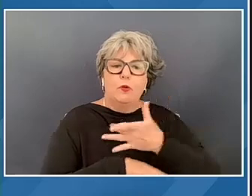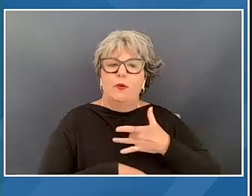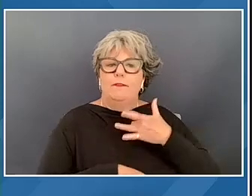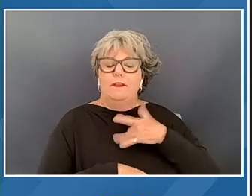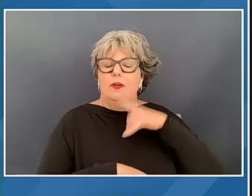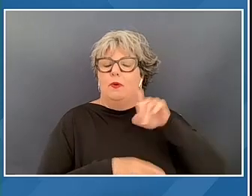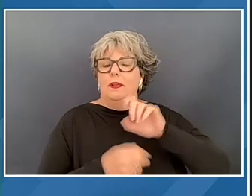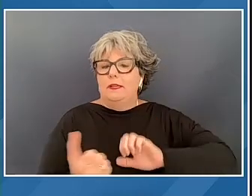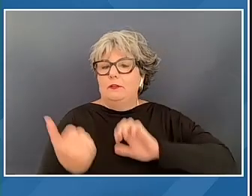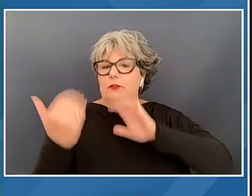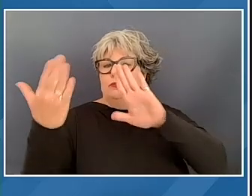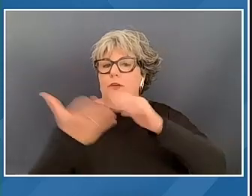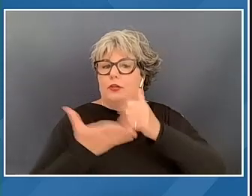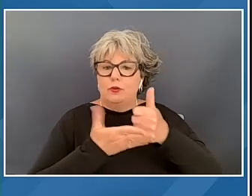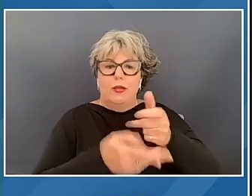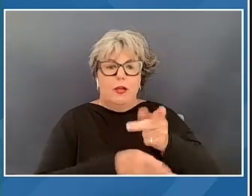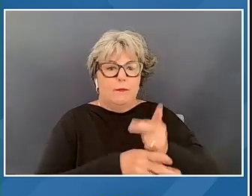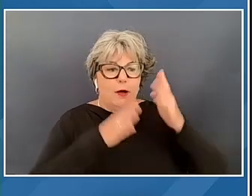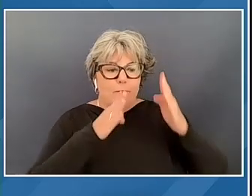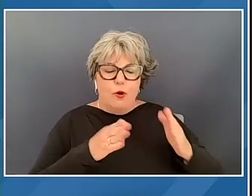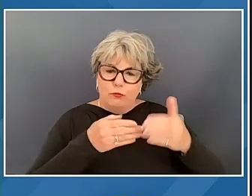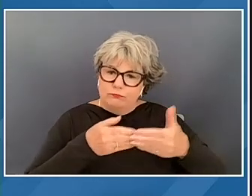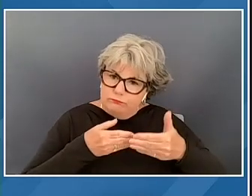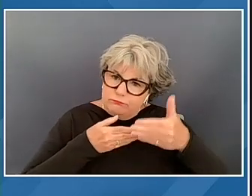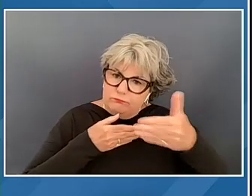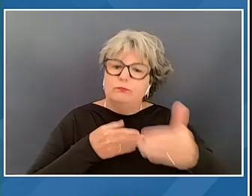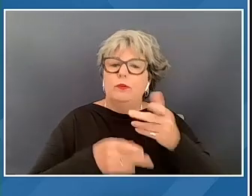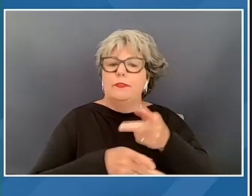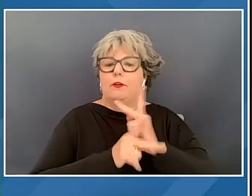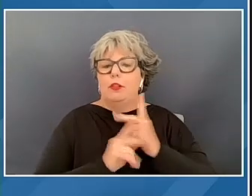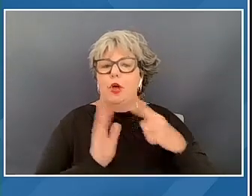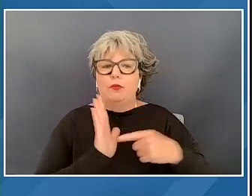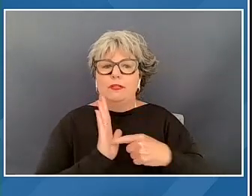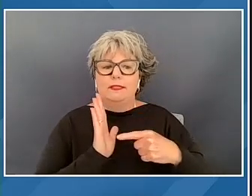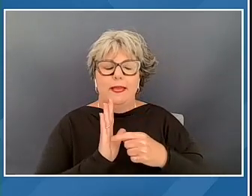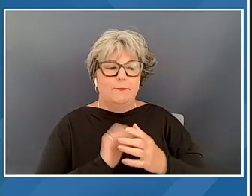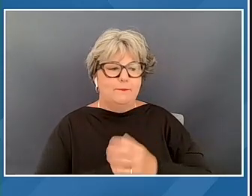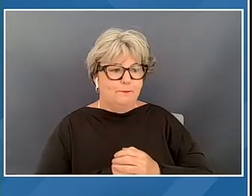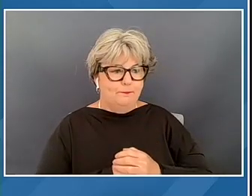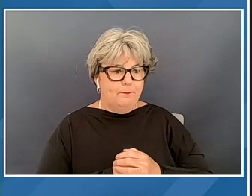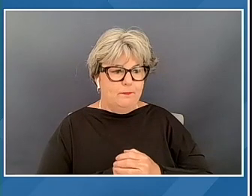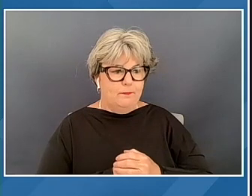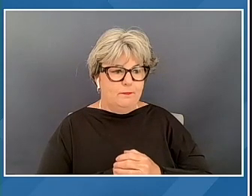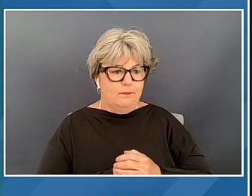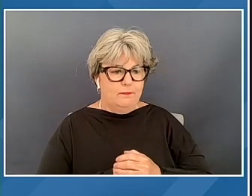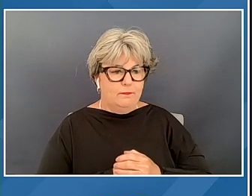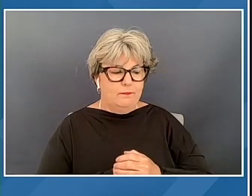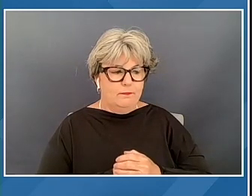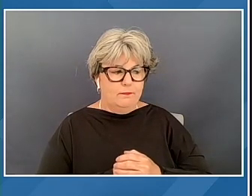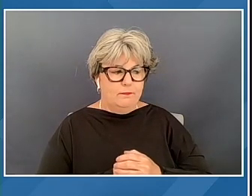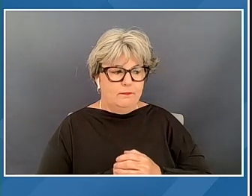to help our borrowers go forward with their loan debt. So I think it's more of these are separate provisions that we're